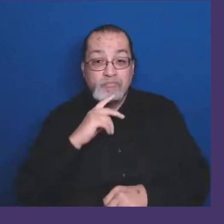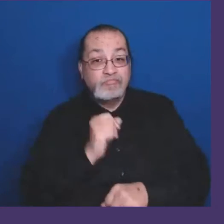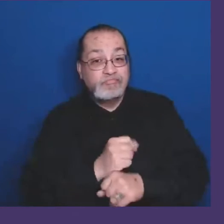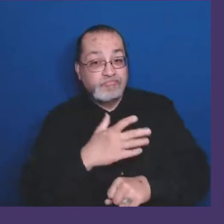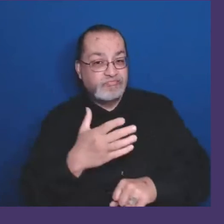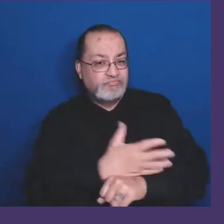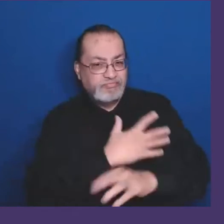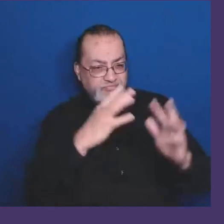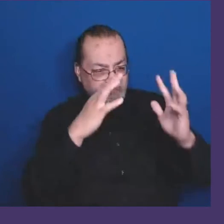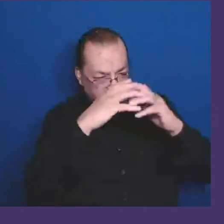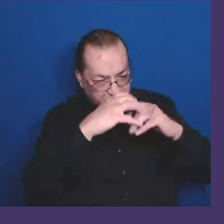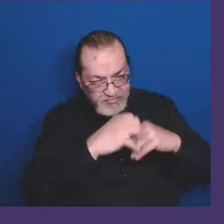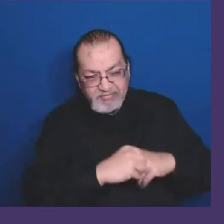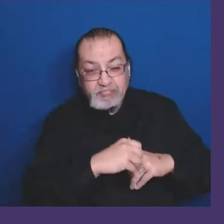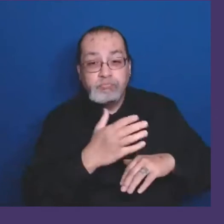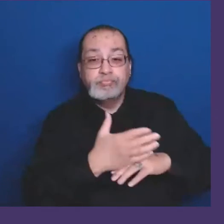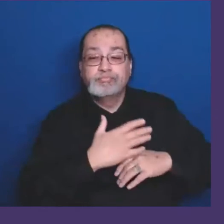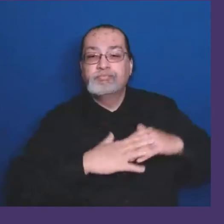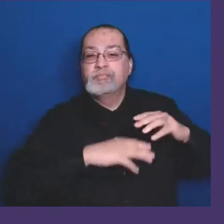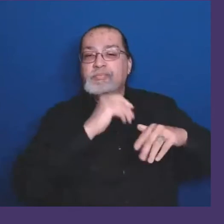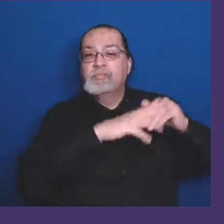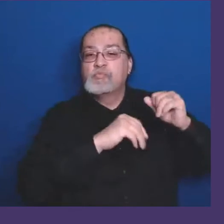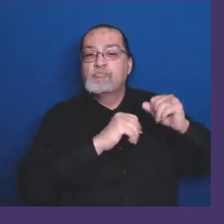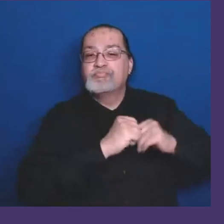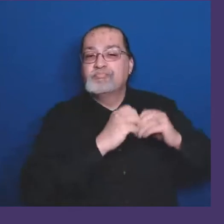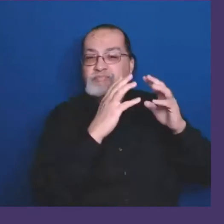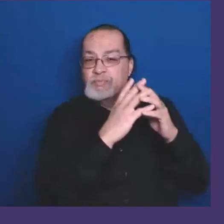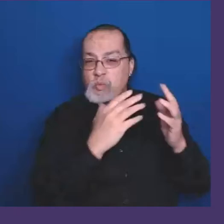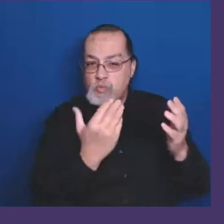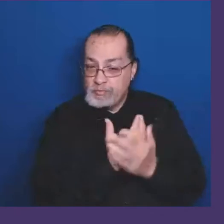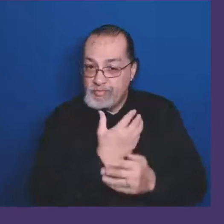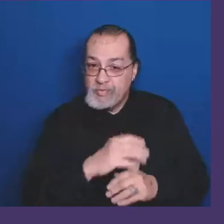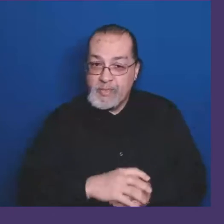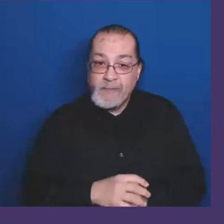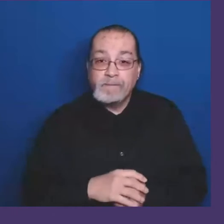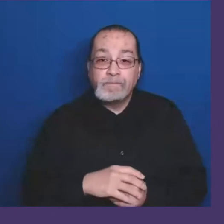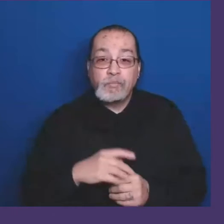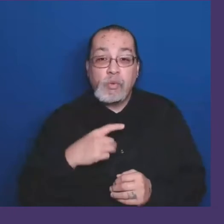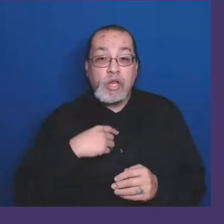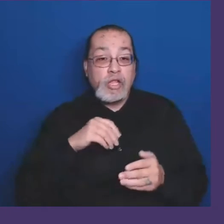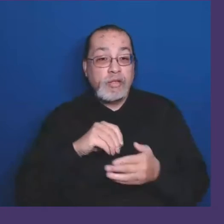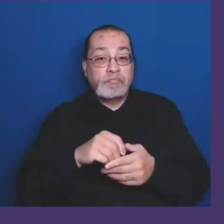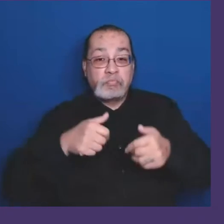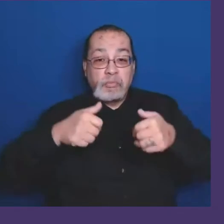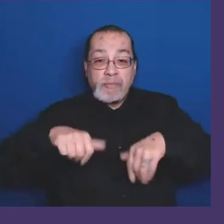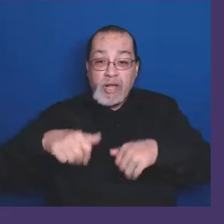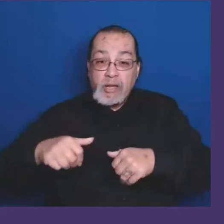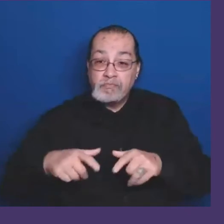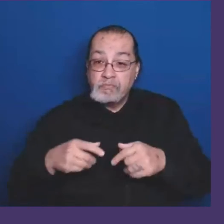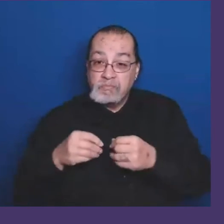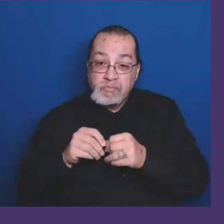set, and it's in all the public blogs, was to redesign these buildings with a focus on inclusive design,